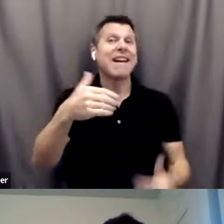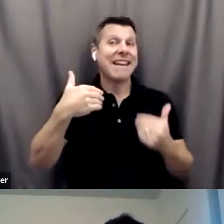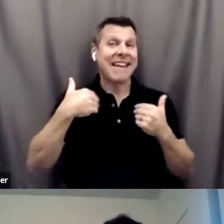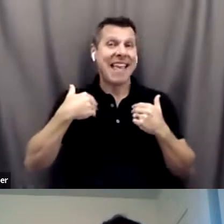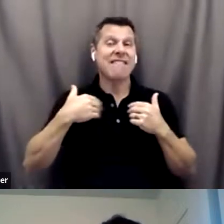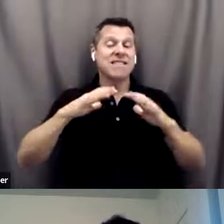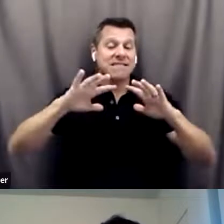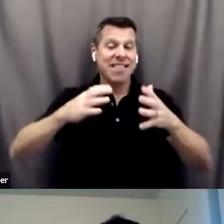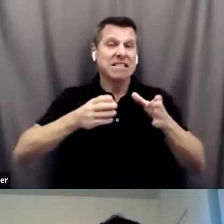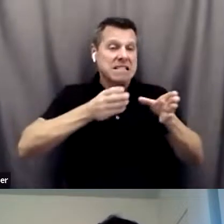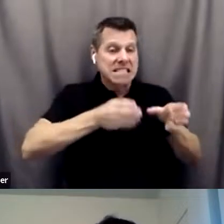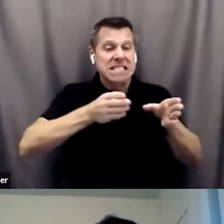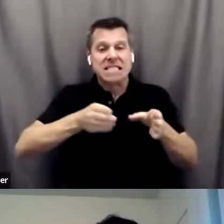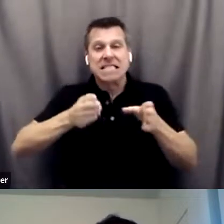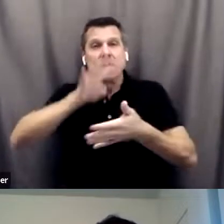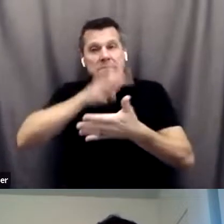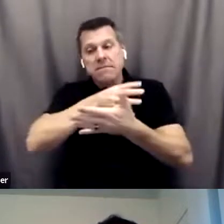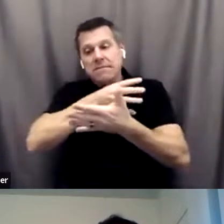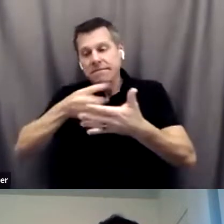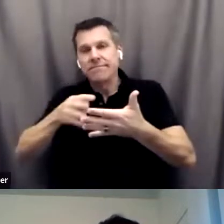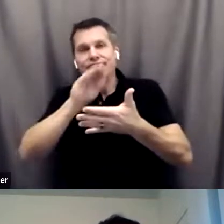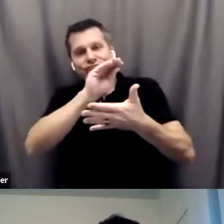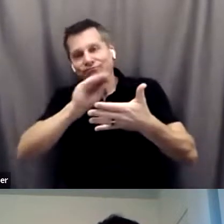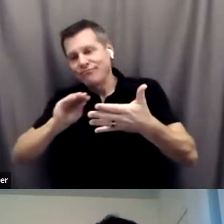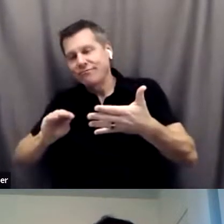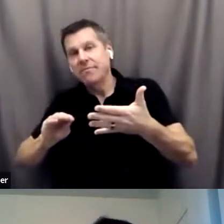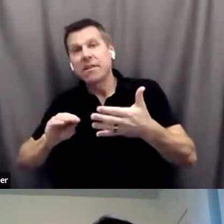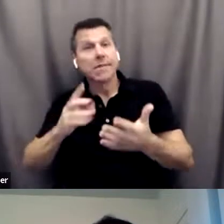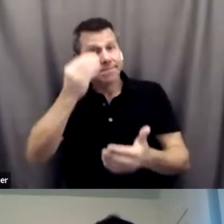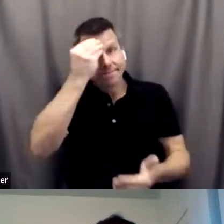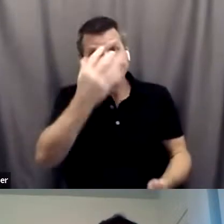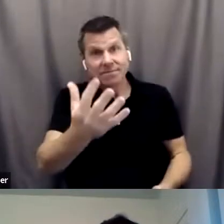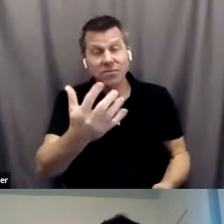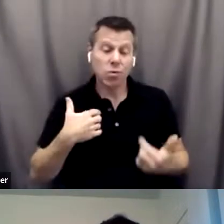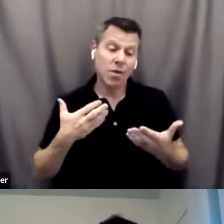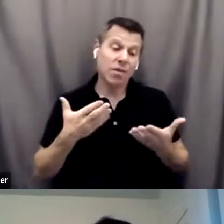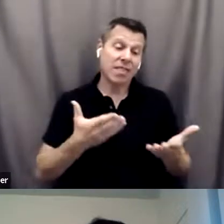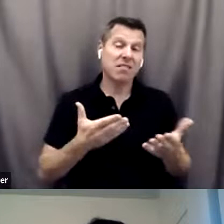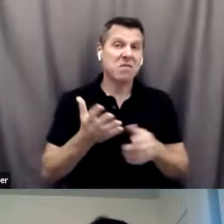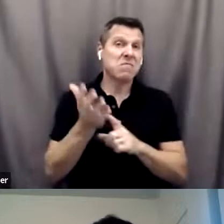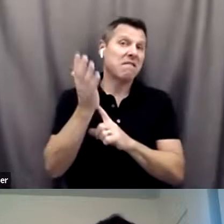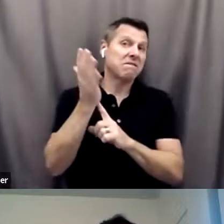planned out. But like we always tell instructors, were there give you 500 presentation, 10 minutes, depending on how